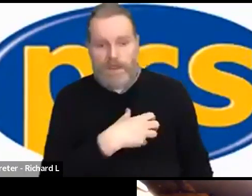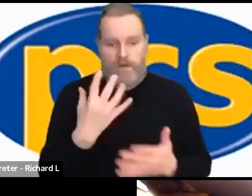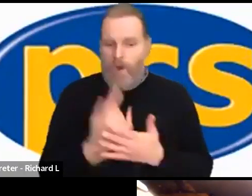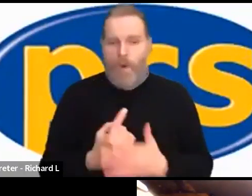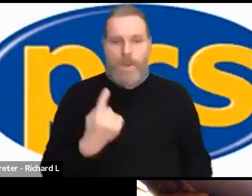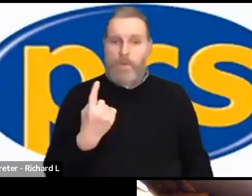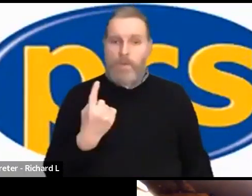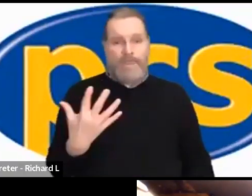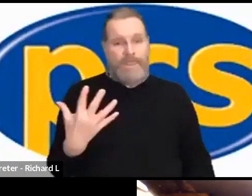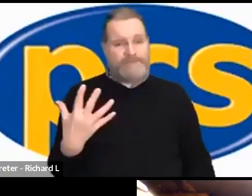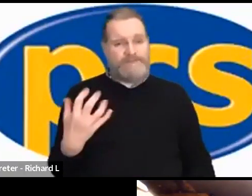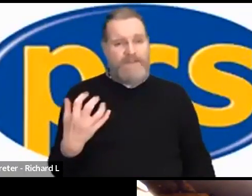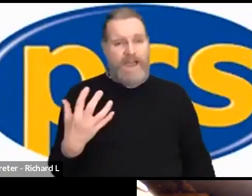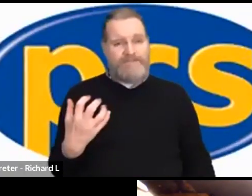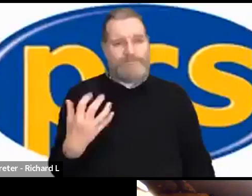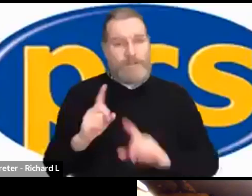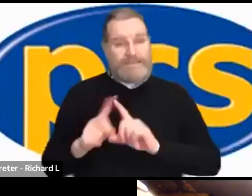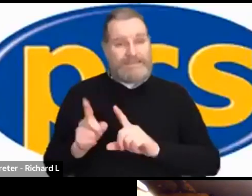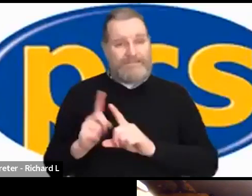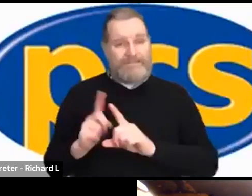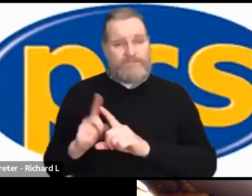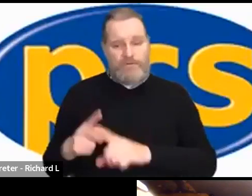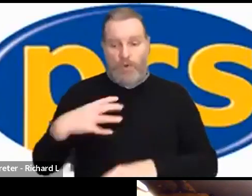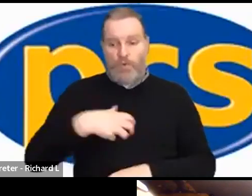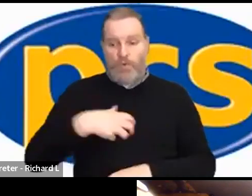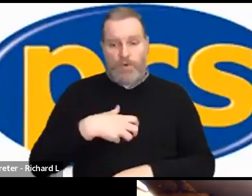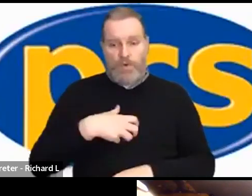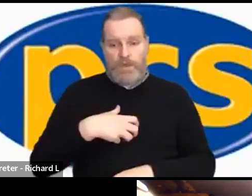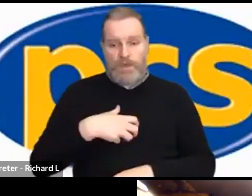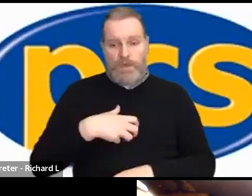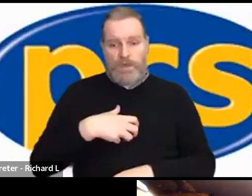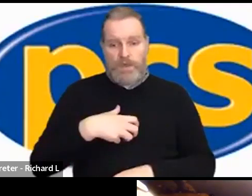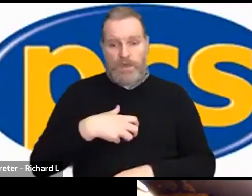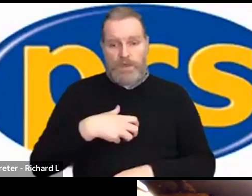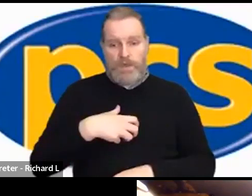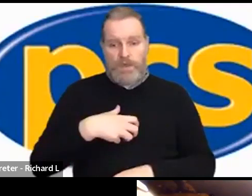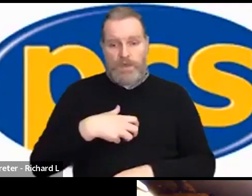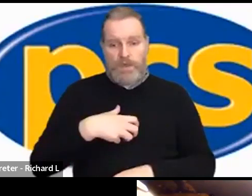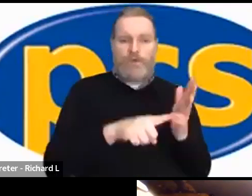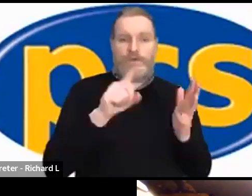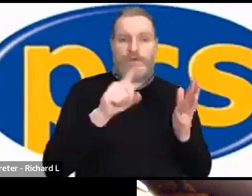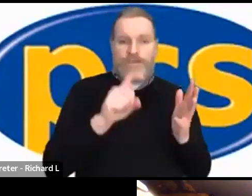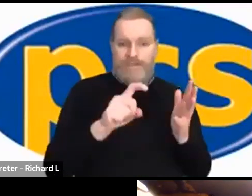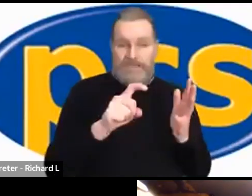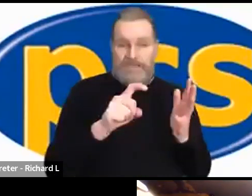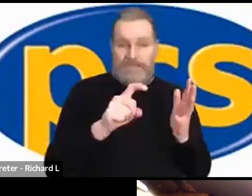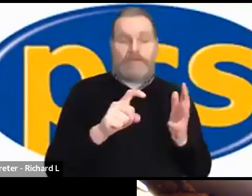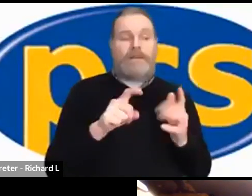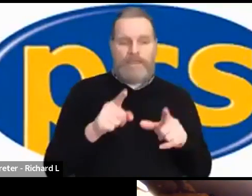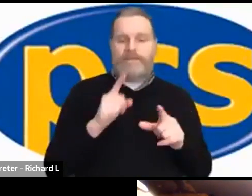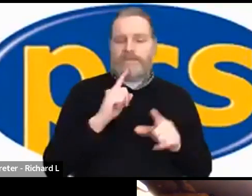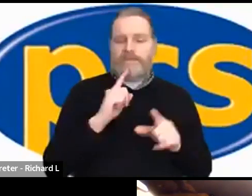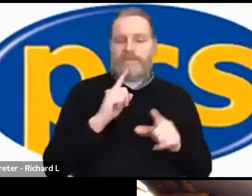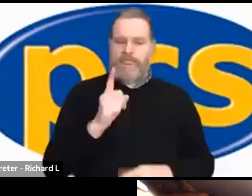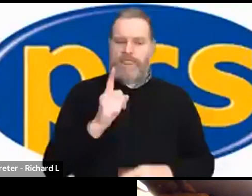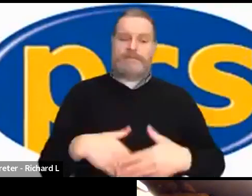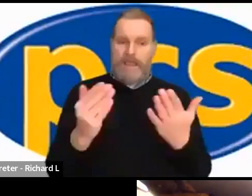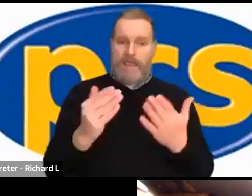unions, because people would realize it's not just us out on strike next week week. They are. 5 are the unions and the Tuc is also called called this as a sort of called this as a sort of day of